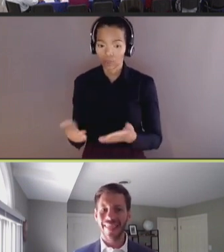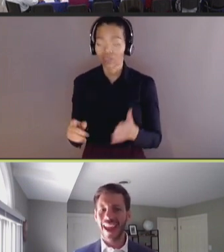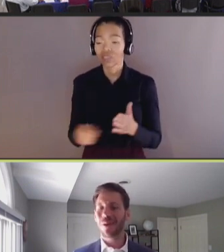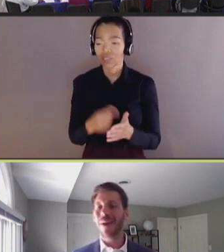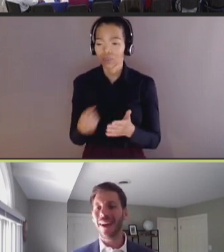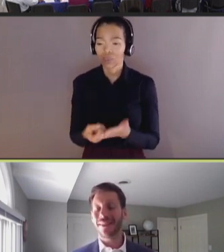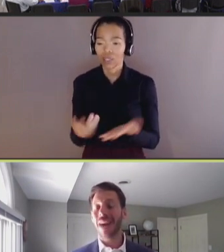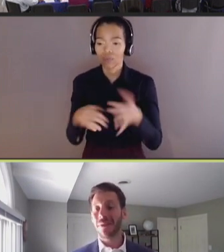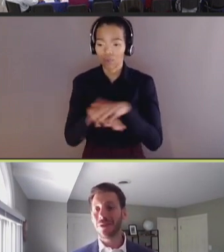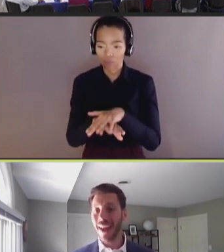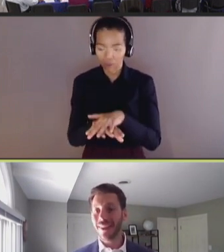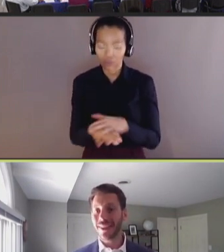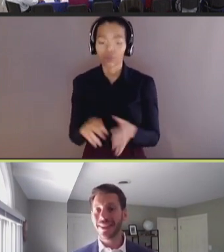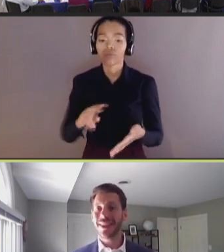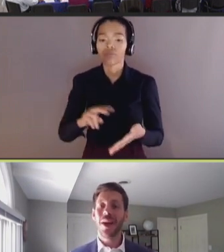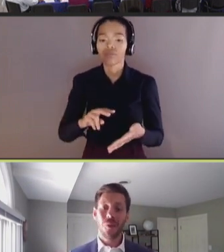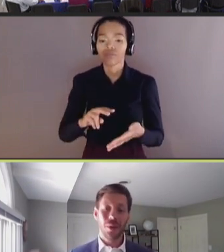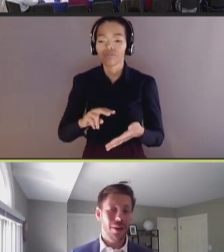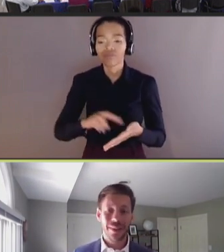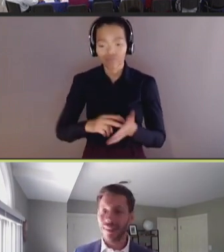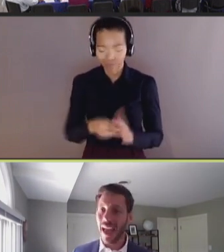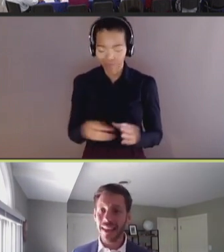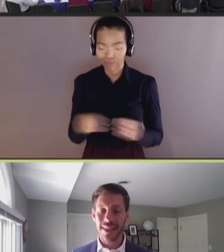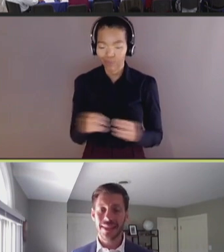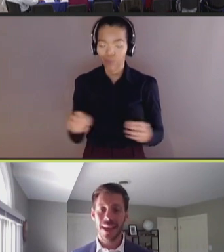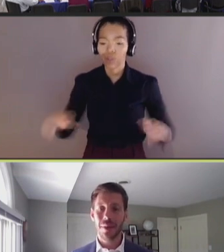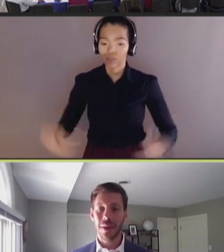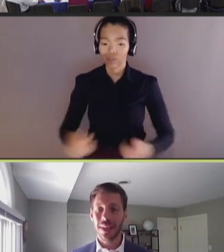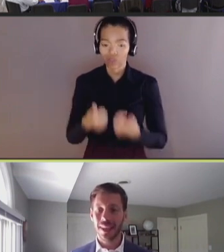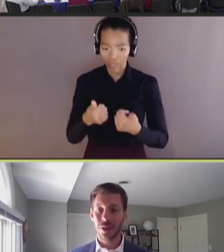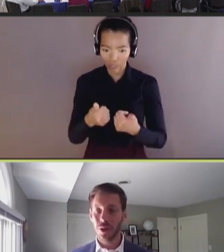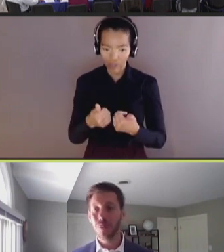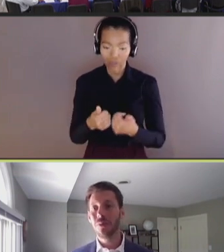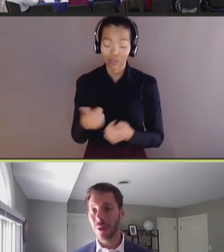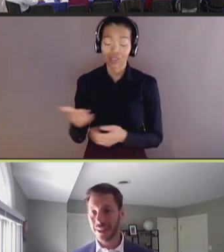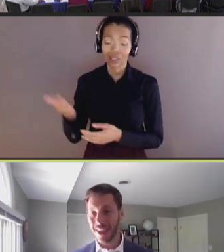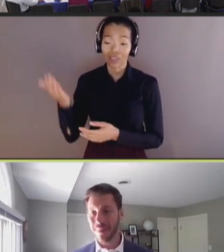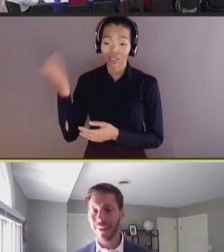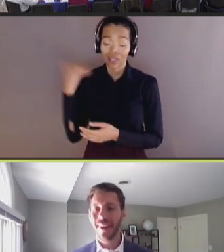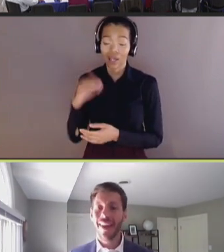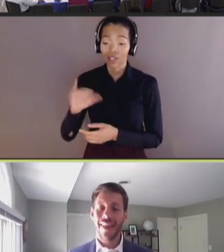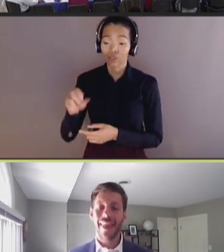and that requires a lot of challenges. We heard at the last ACIP meeting in June, for example,